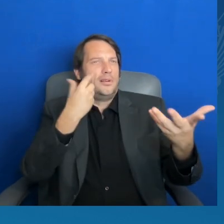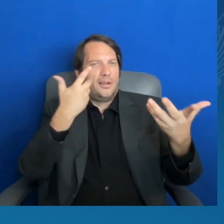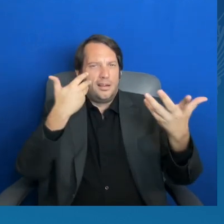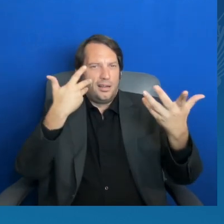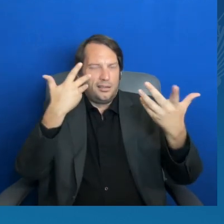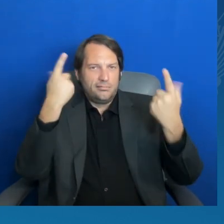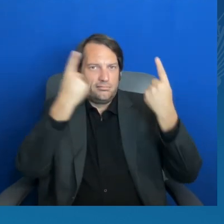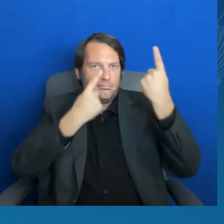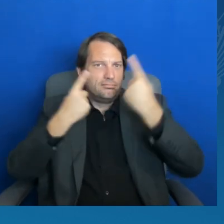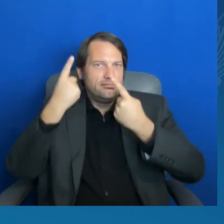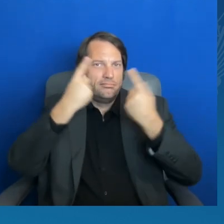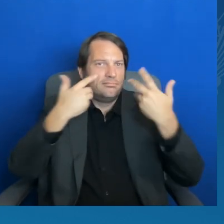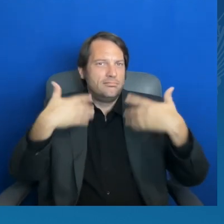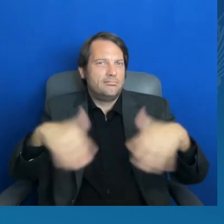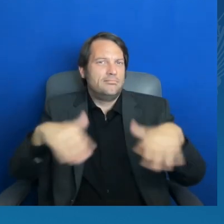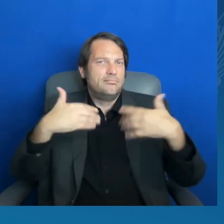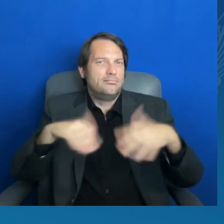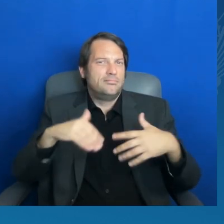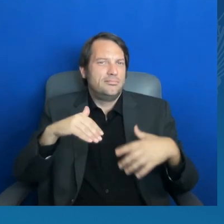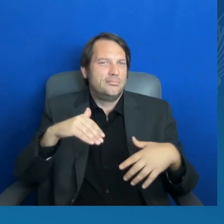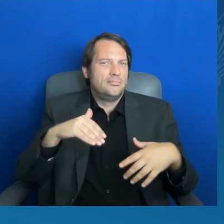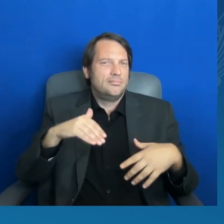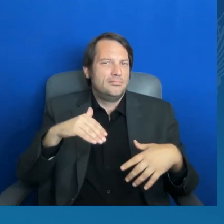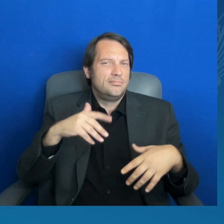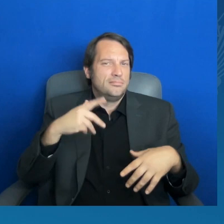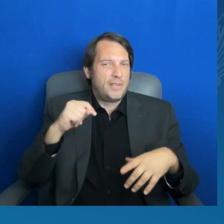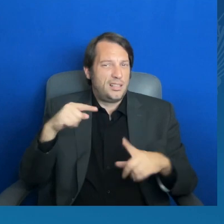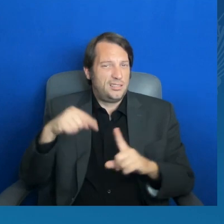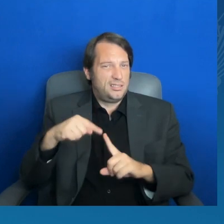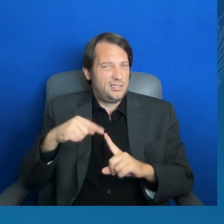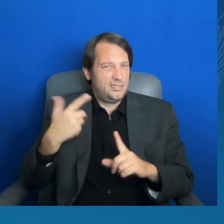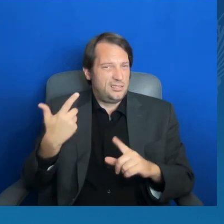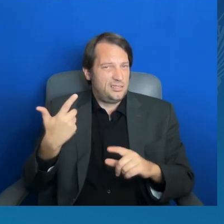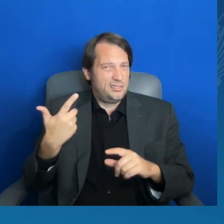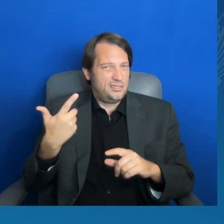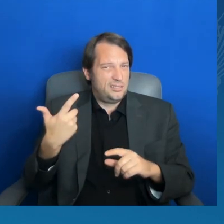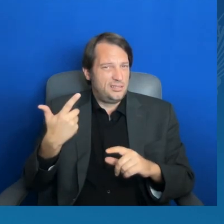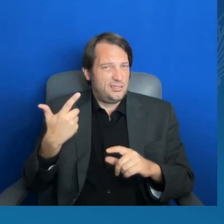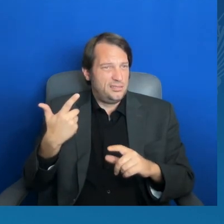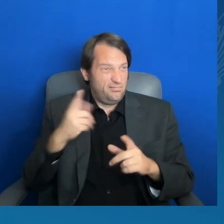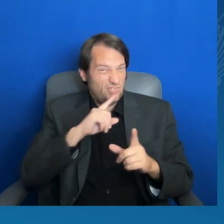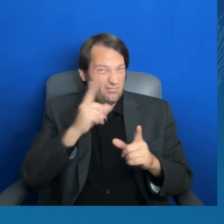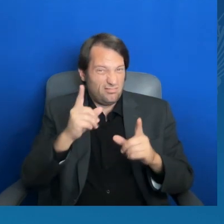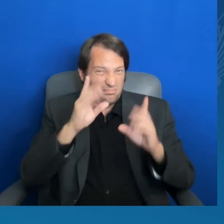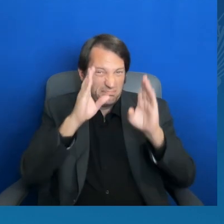are concerned about where their chair is situated as it relates to the door of the classroom.